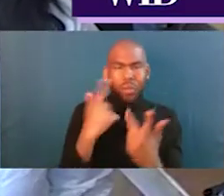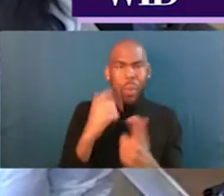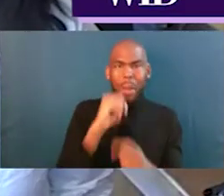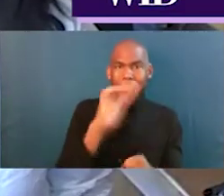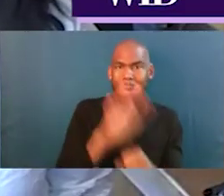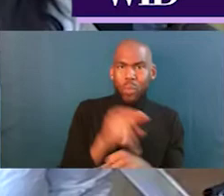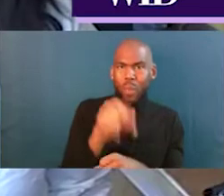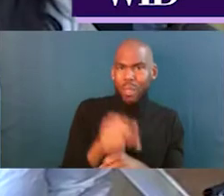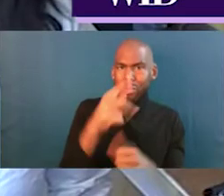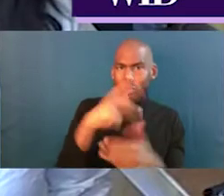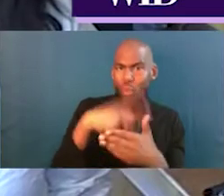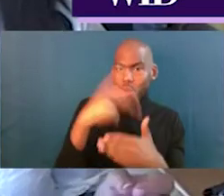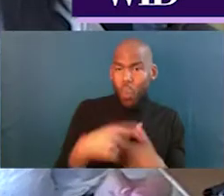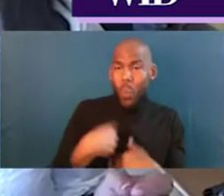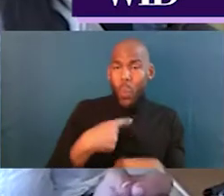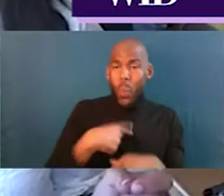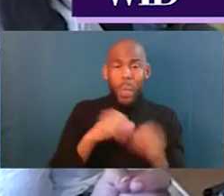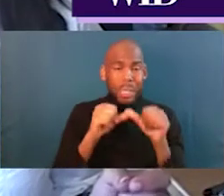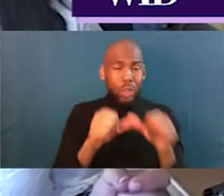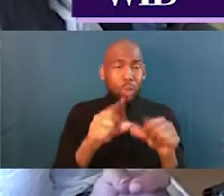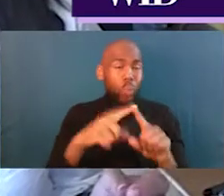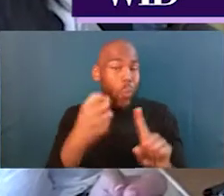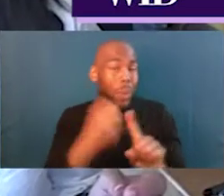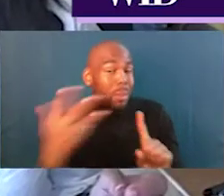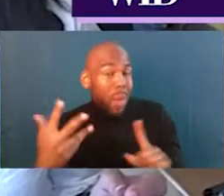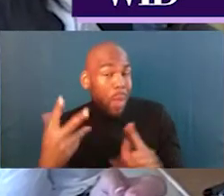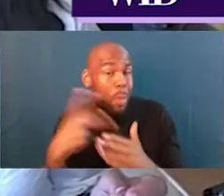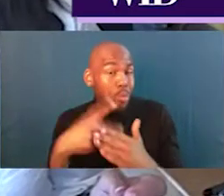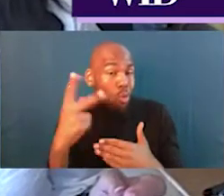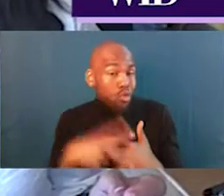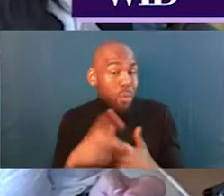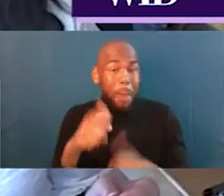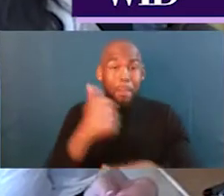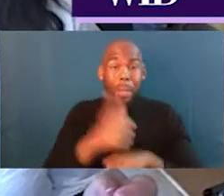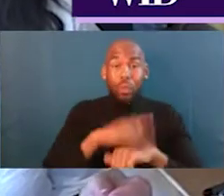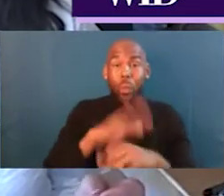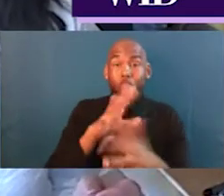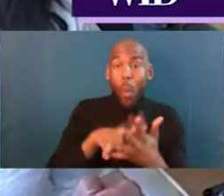to this kind of program. So we intend to continue to expand this program based on learnings